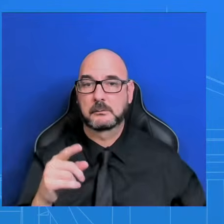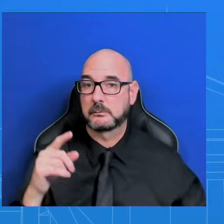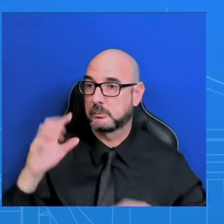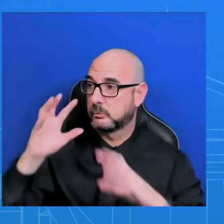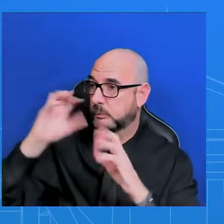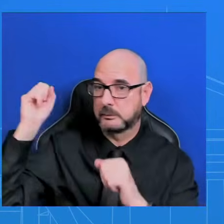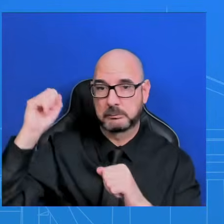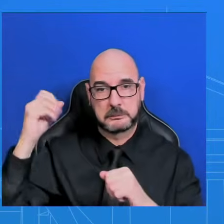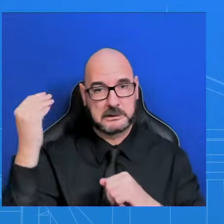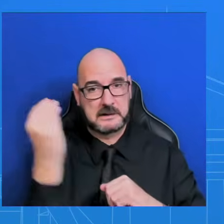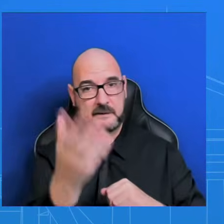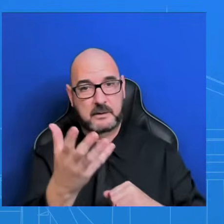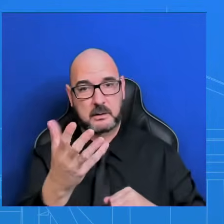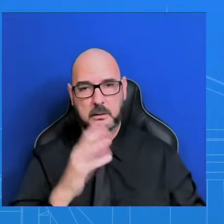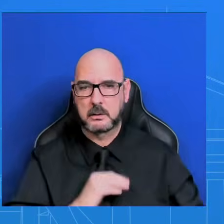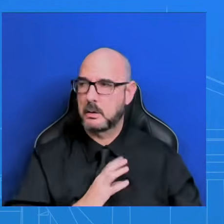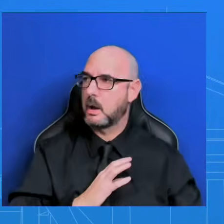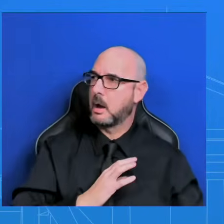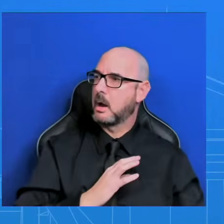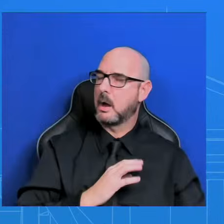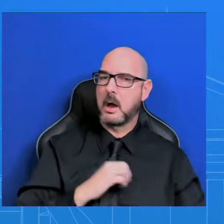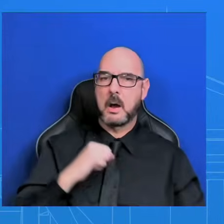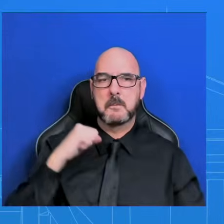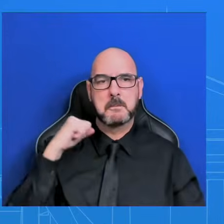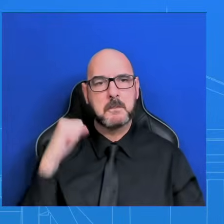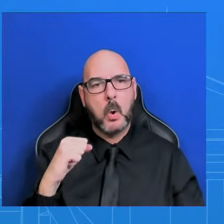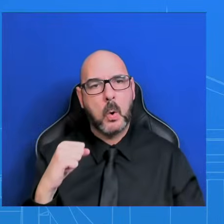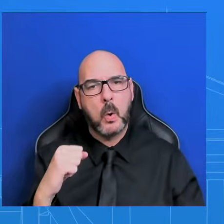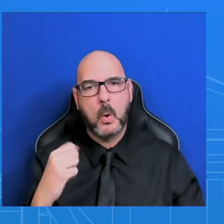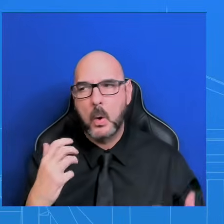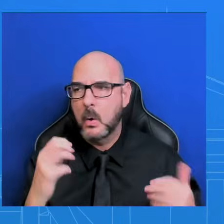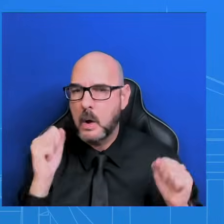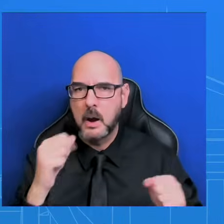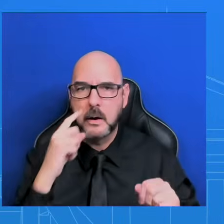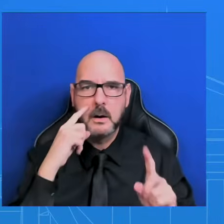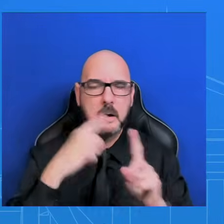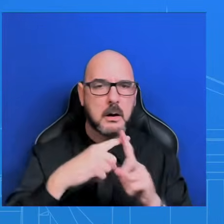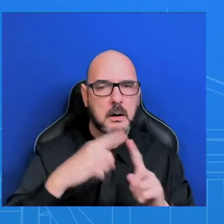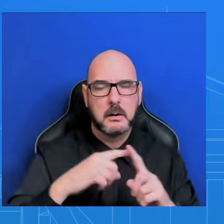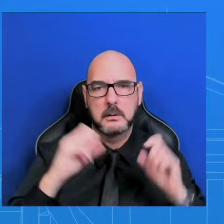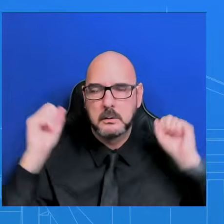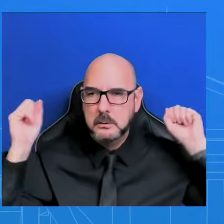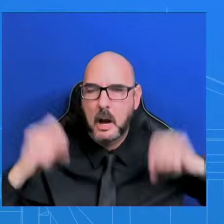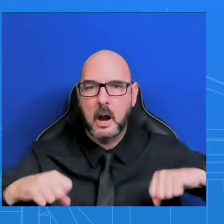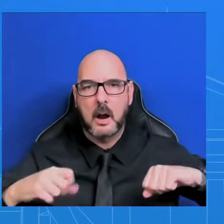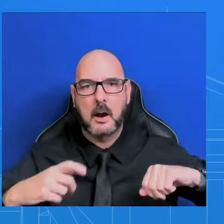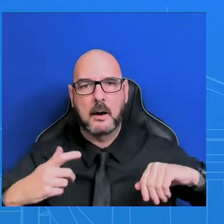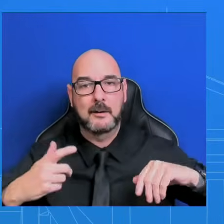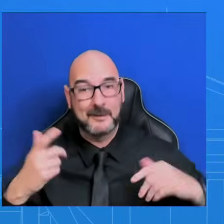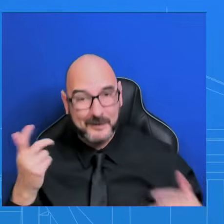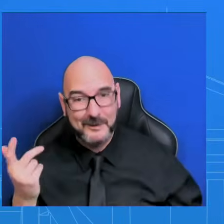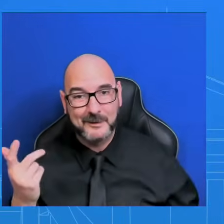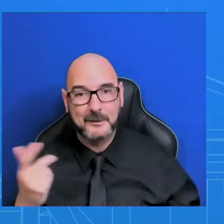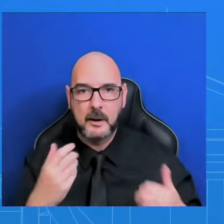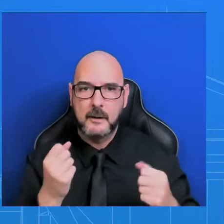to really be part of -- of a growing economy, be part of the middle class, he's going to take that action. Go ahead, Sabrina.